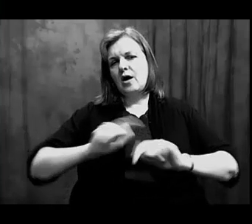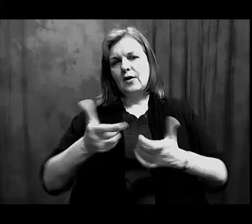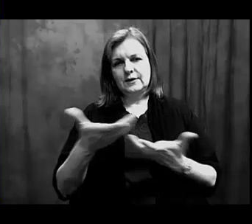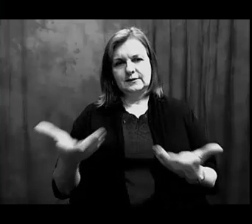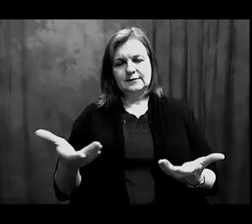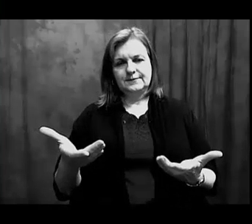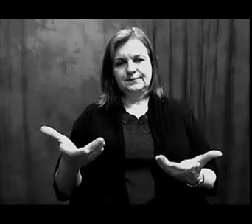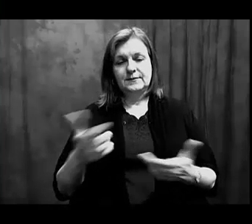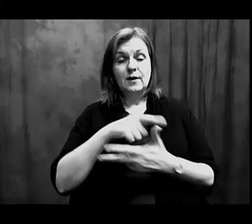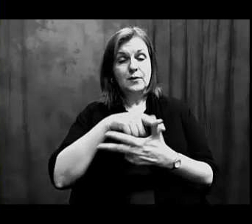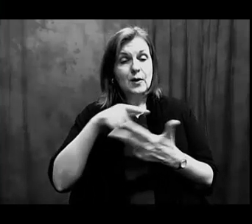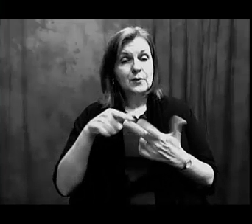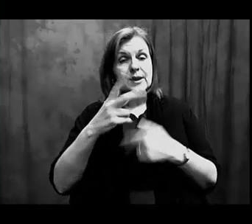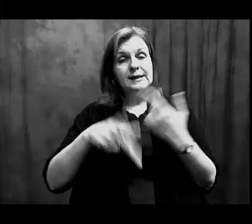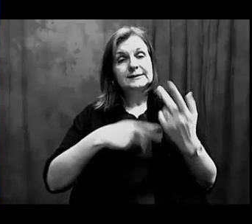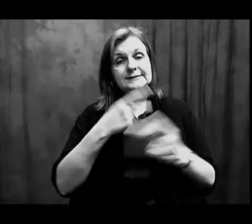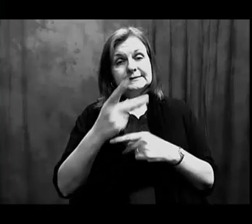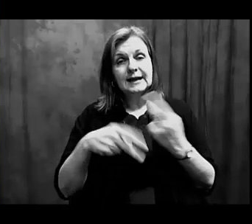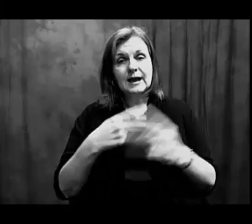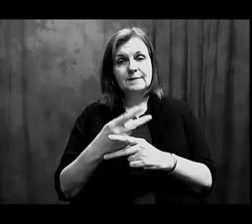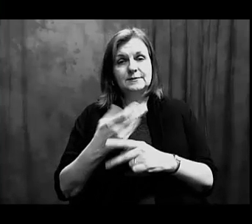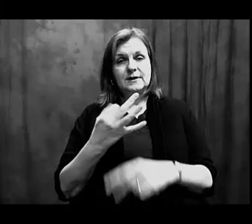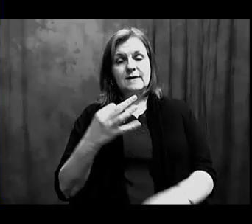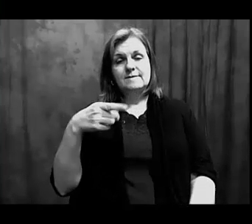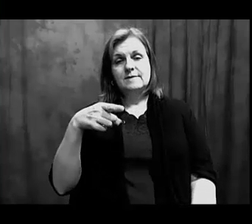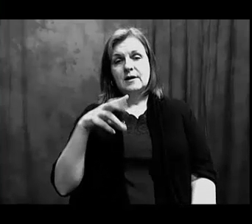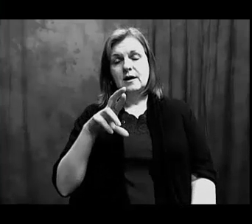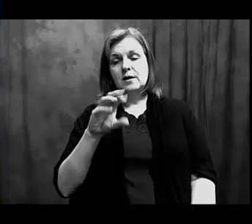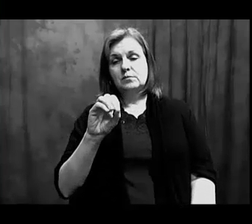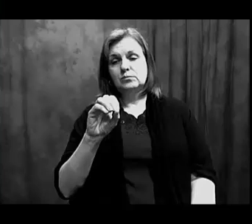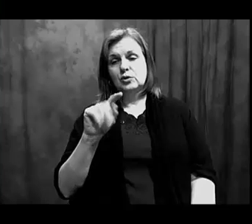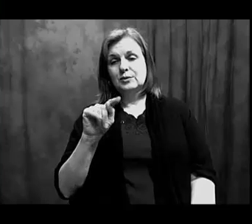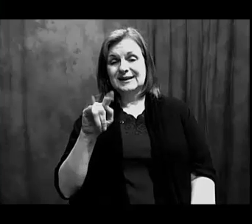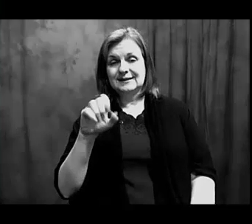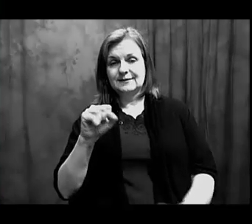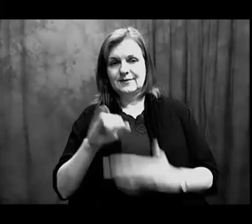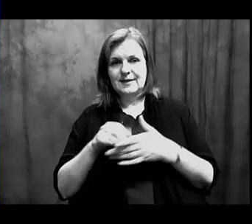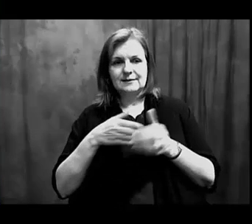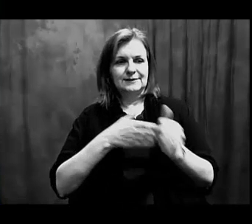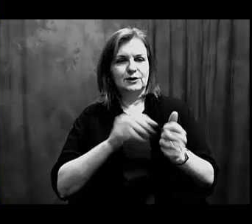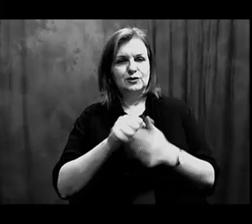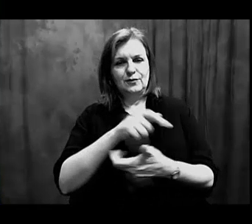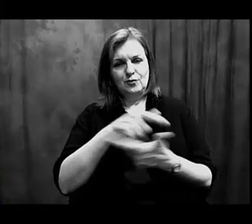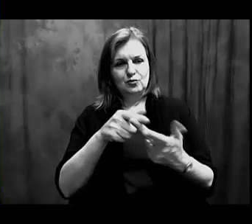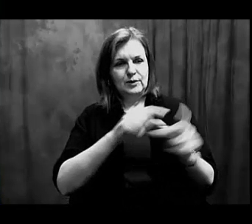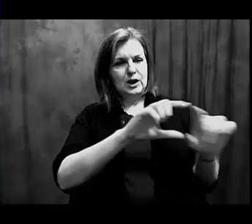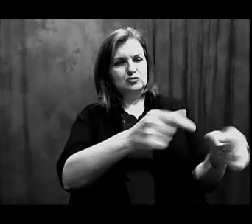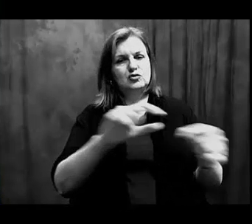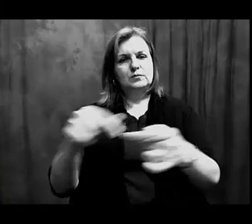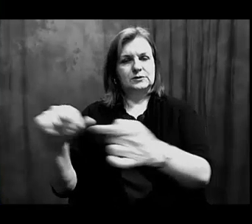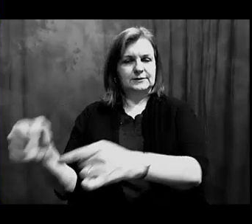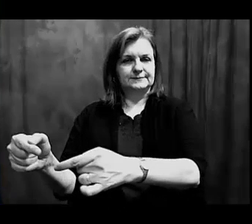there are three different types of protists that we look at is giving rise to all these groups but